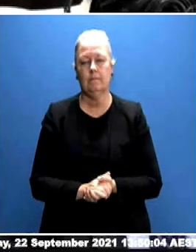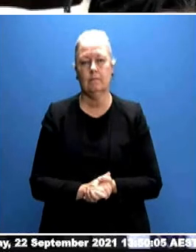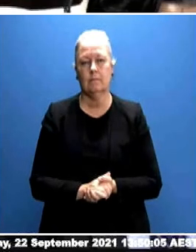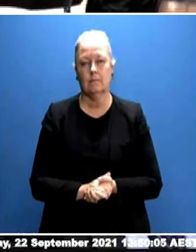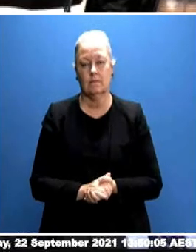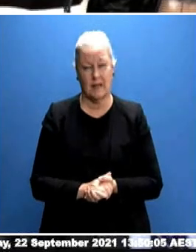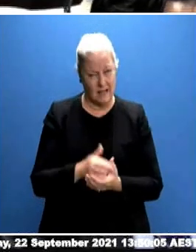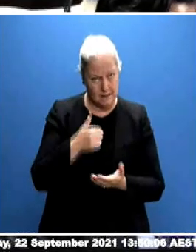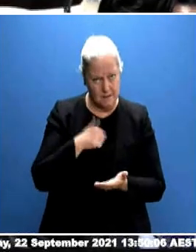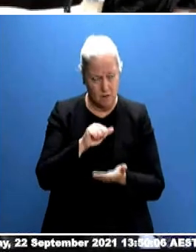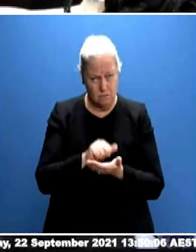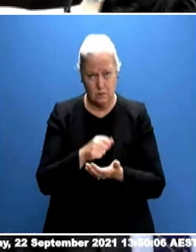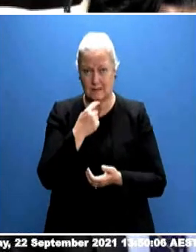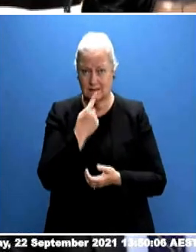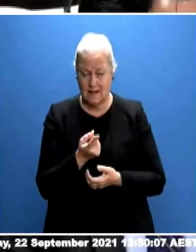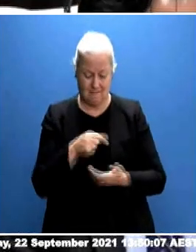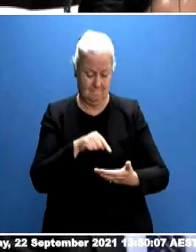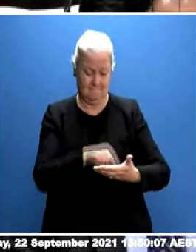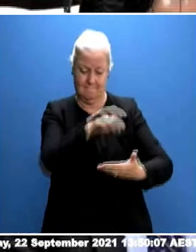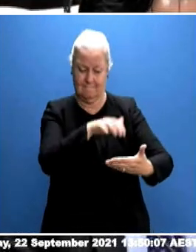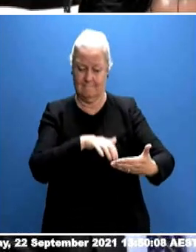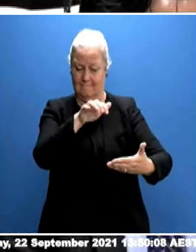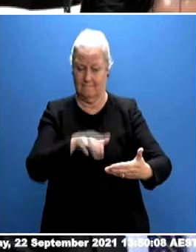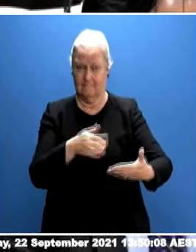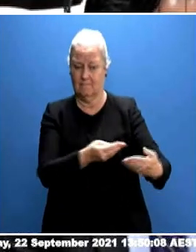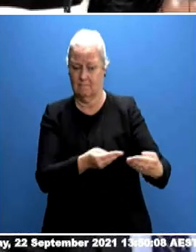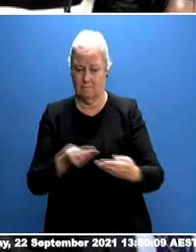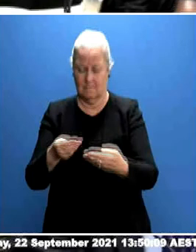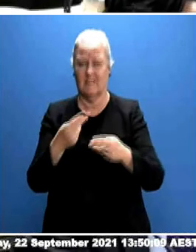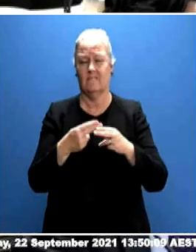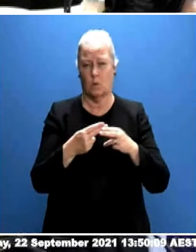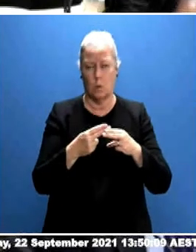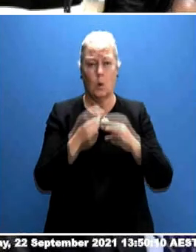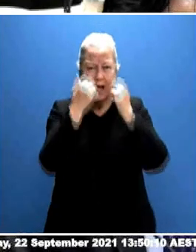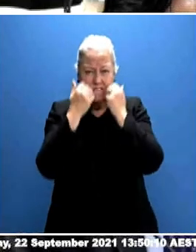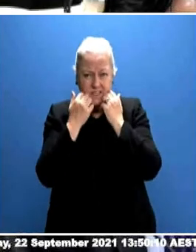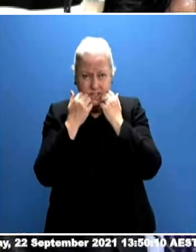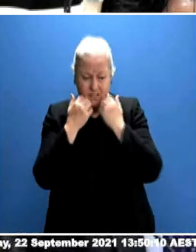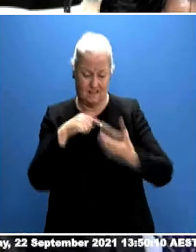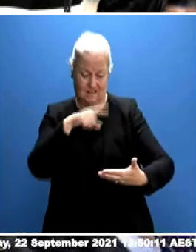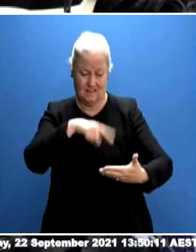Is it correct that the statement which has been tendered into evidence is a statement by you explaining the legislative